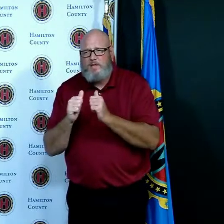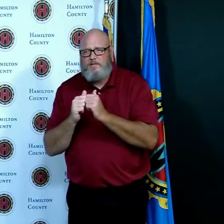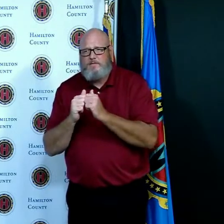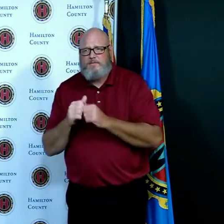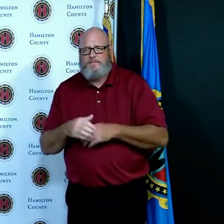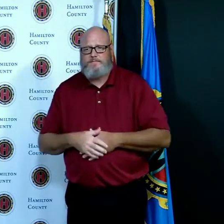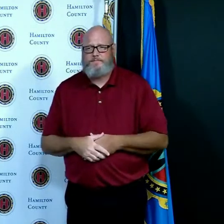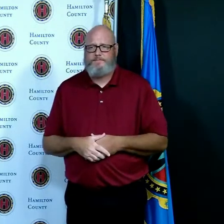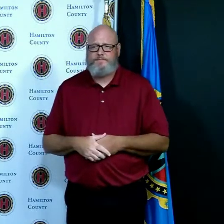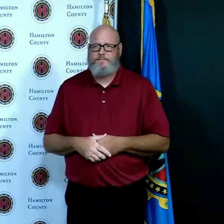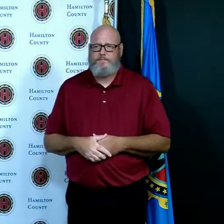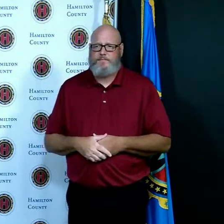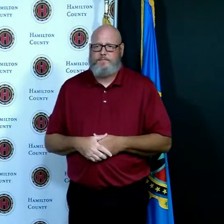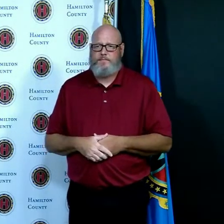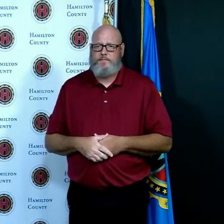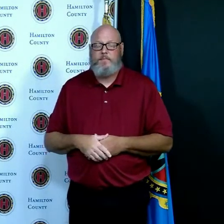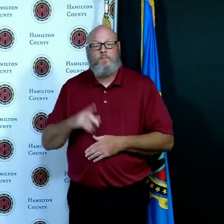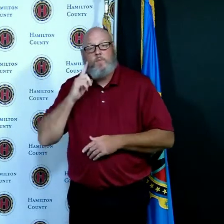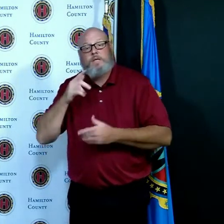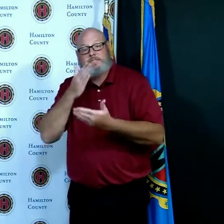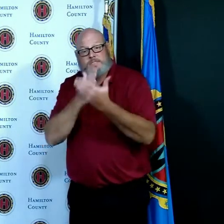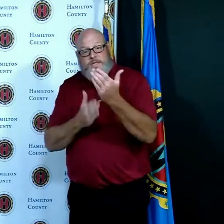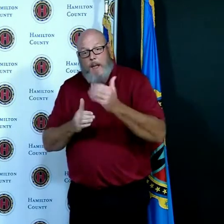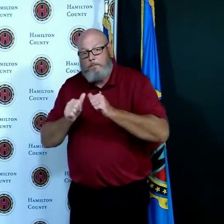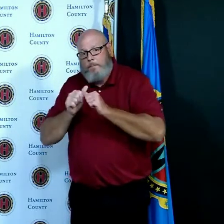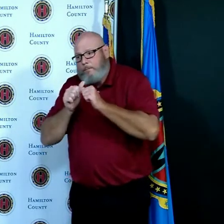general public as I mentioned those who live within the county for